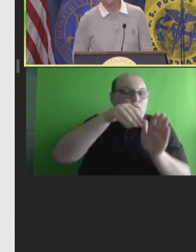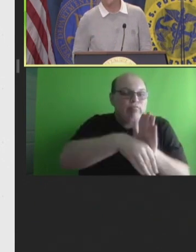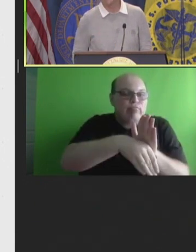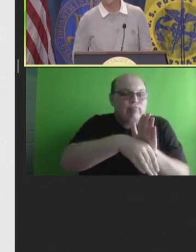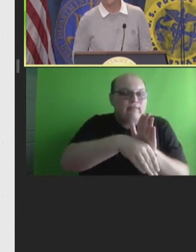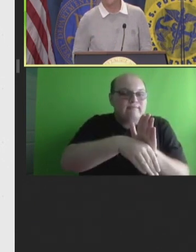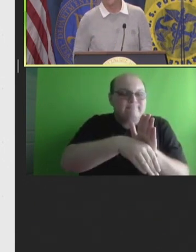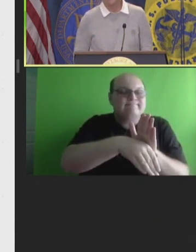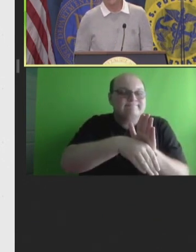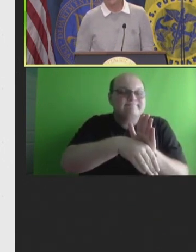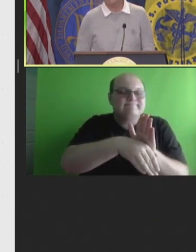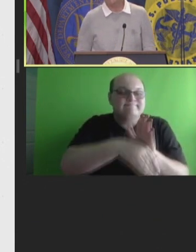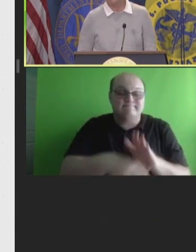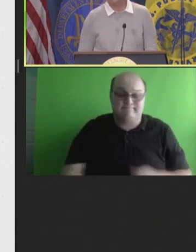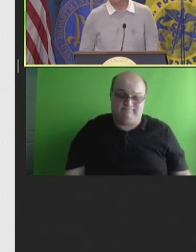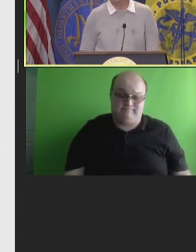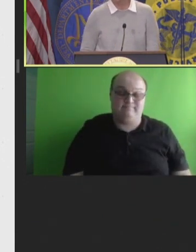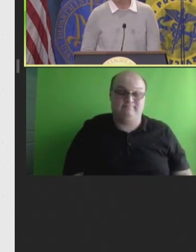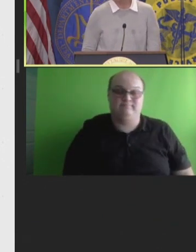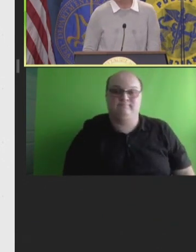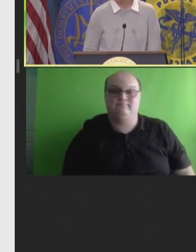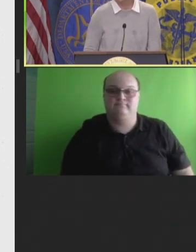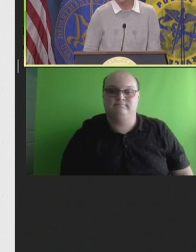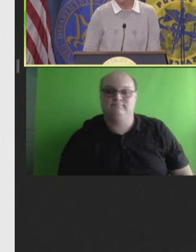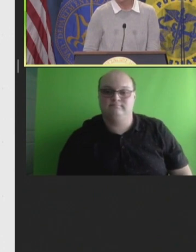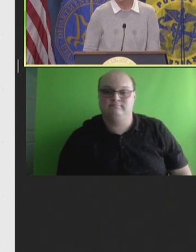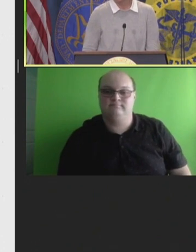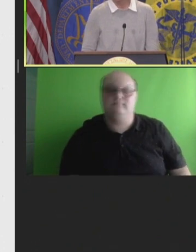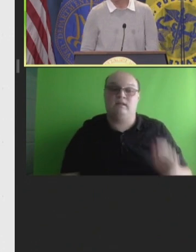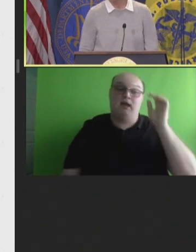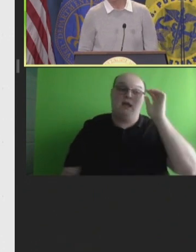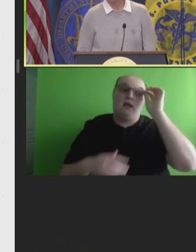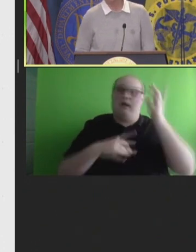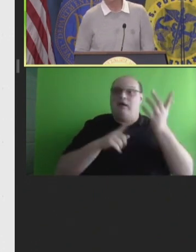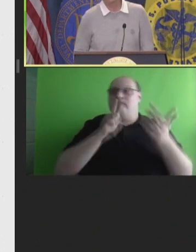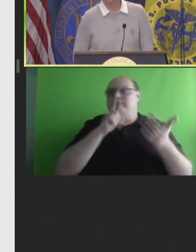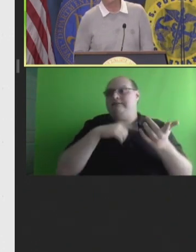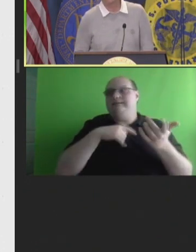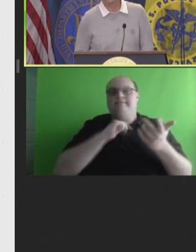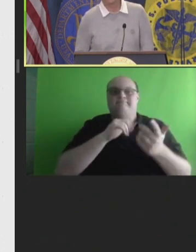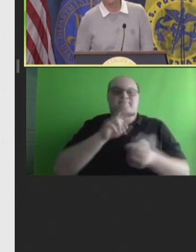So -- and I think this is not just in North Dakota. This is a real trend across the country